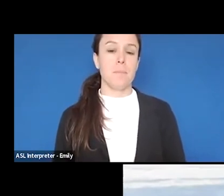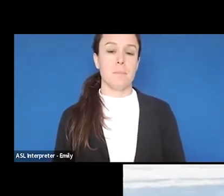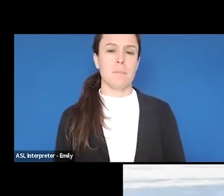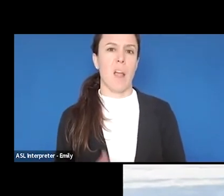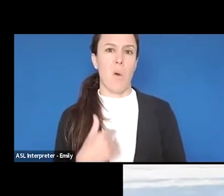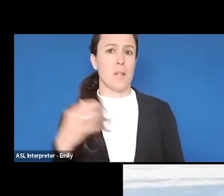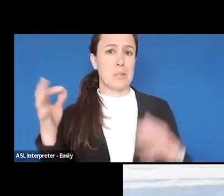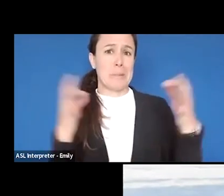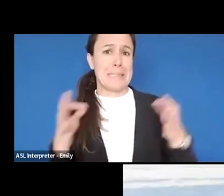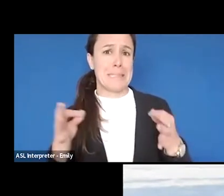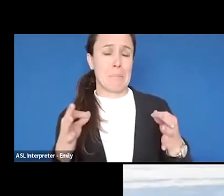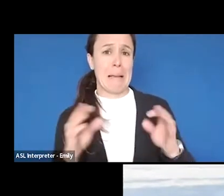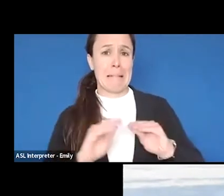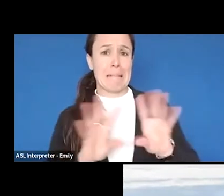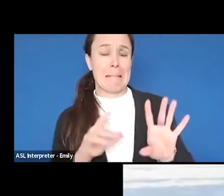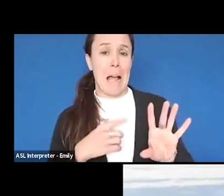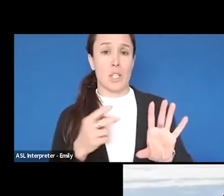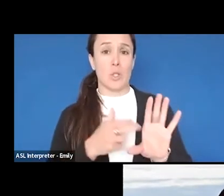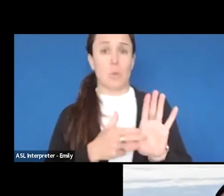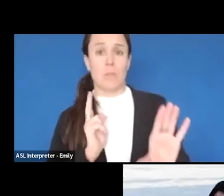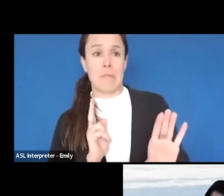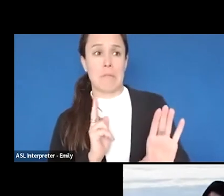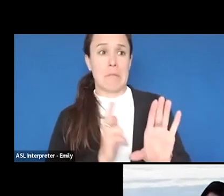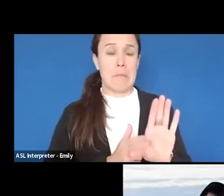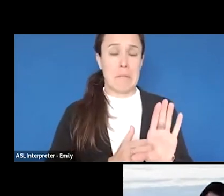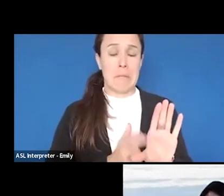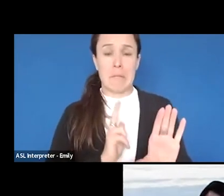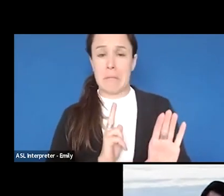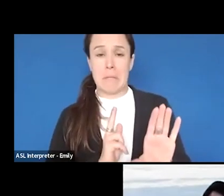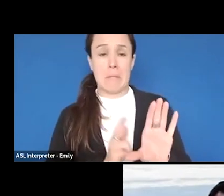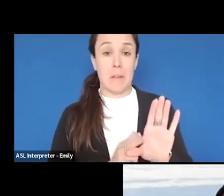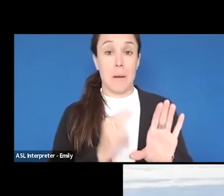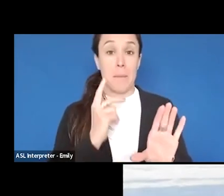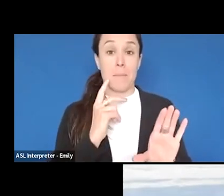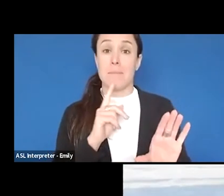log off and log back in again, to get my video to work, literally everything that was in chat and